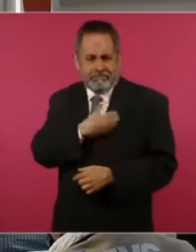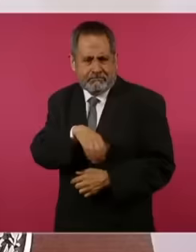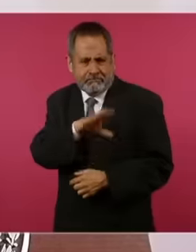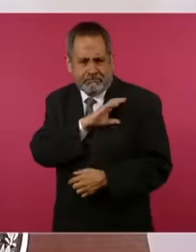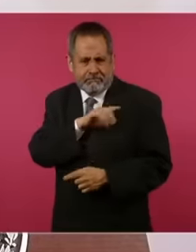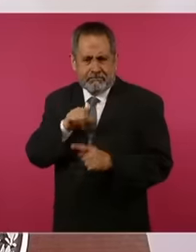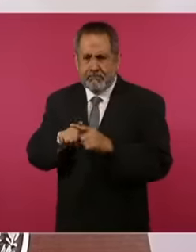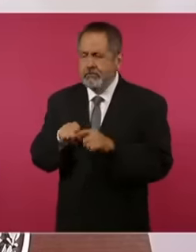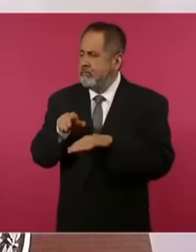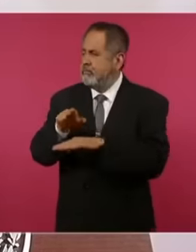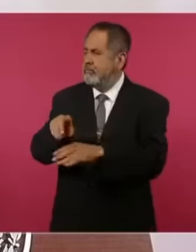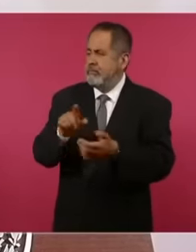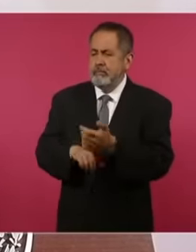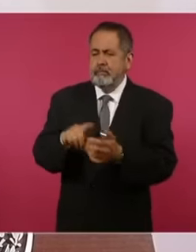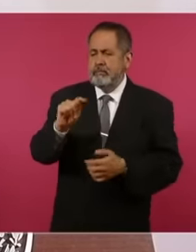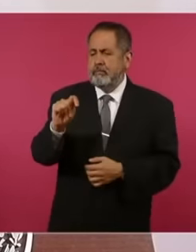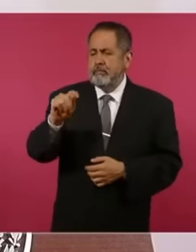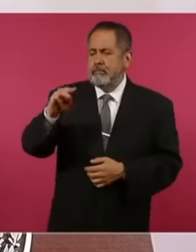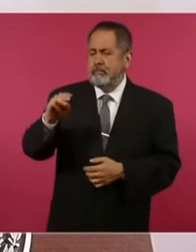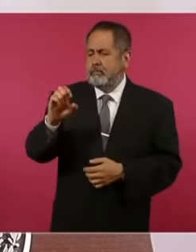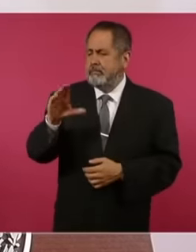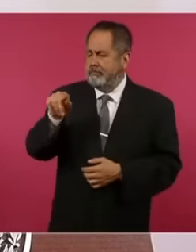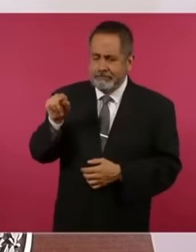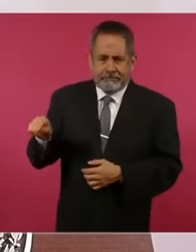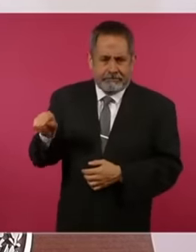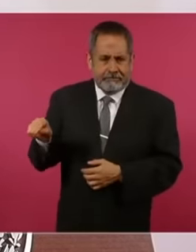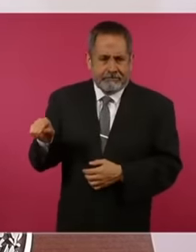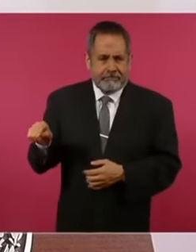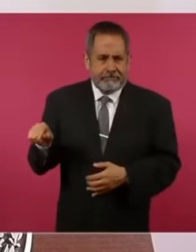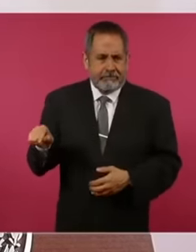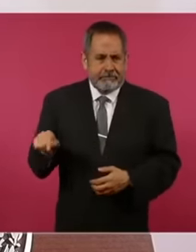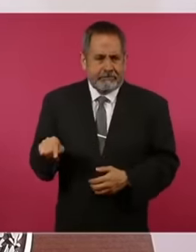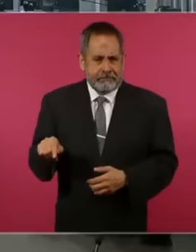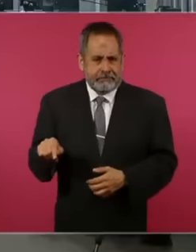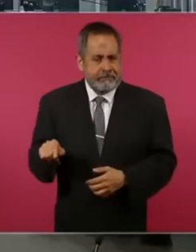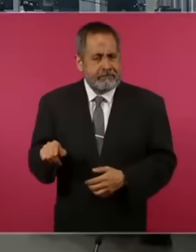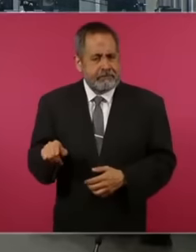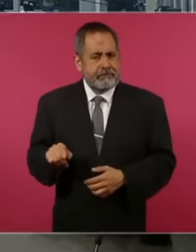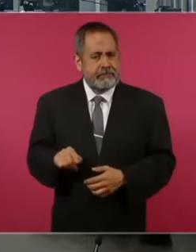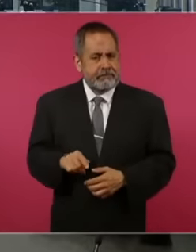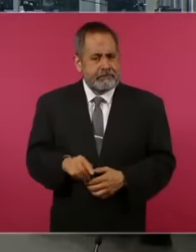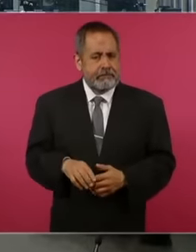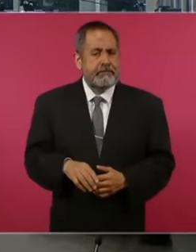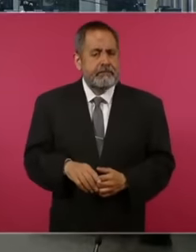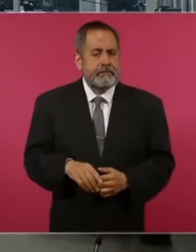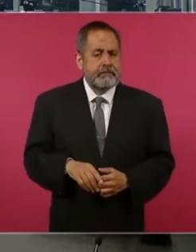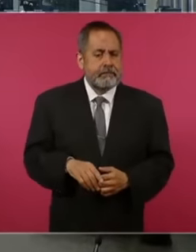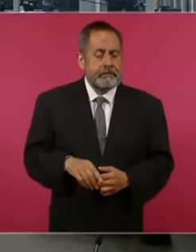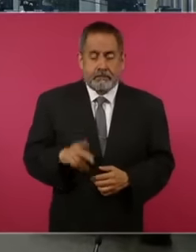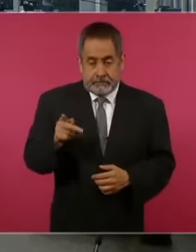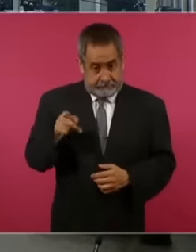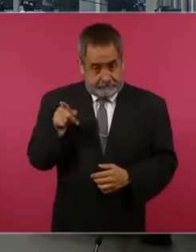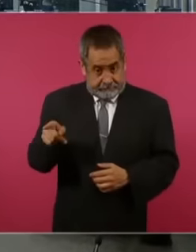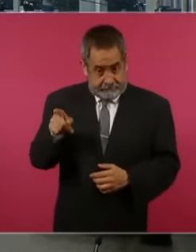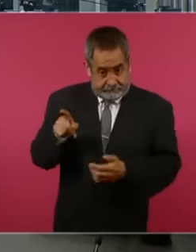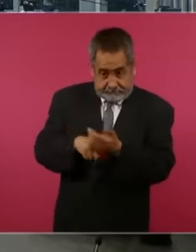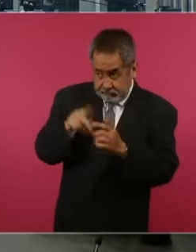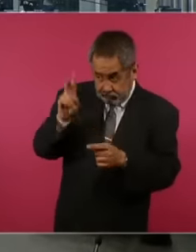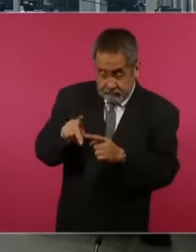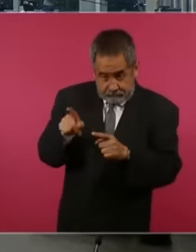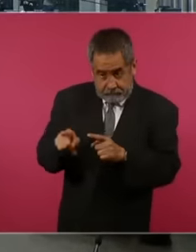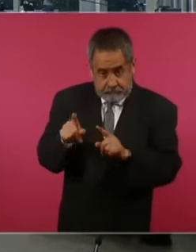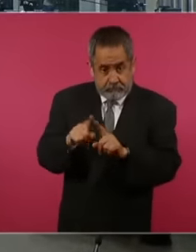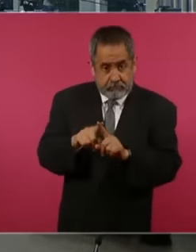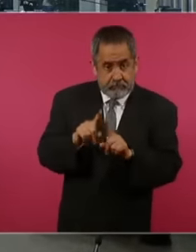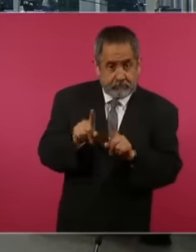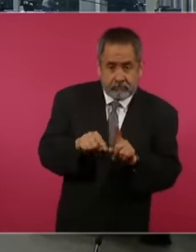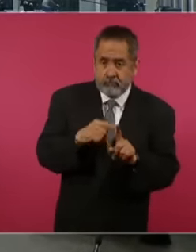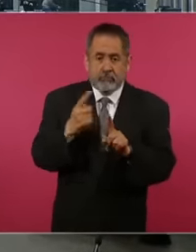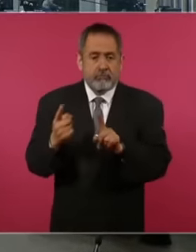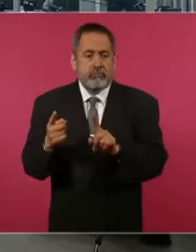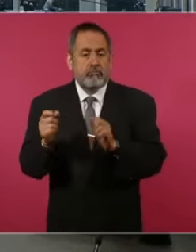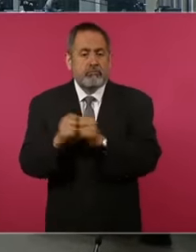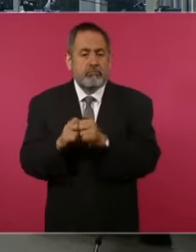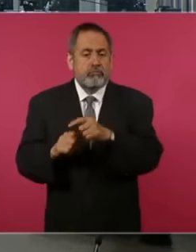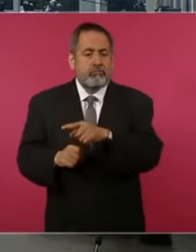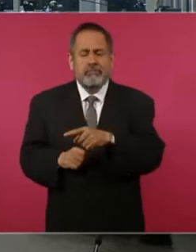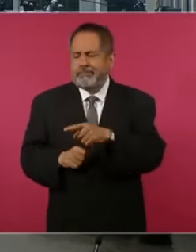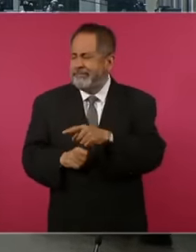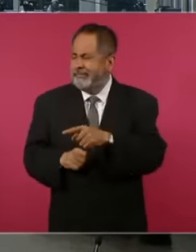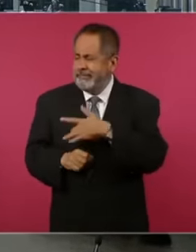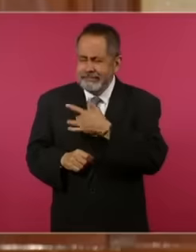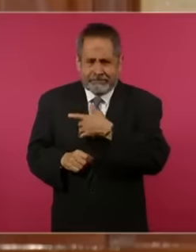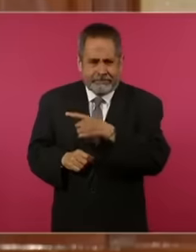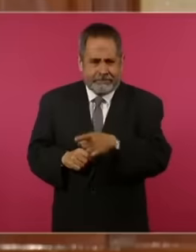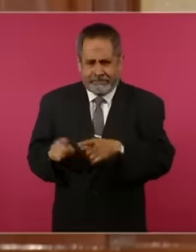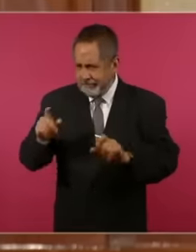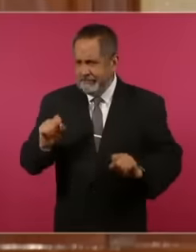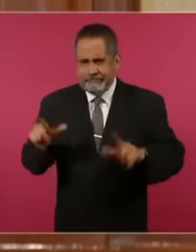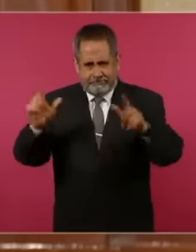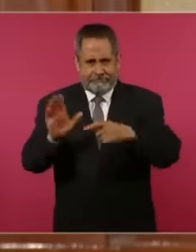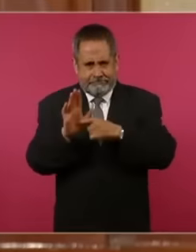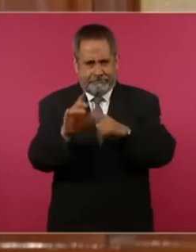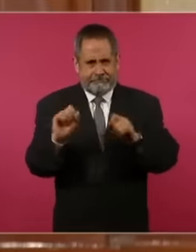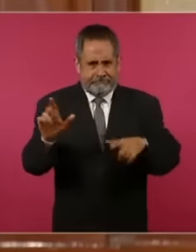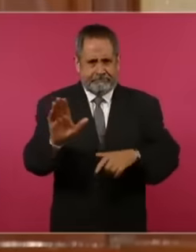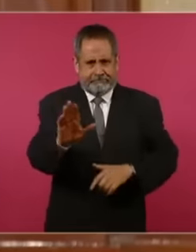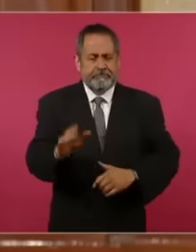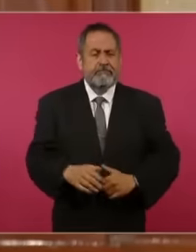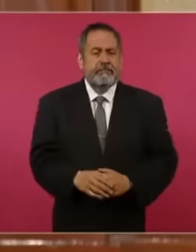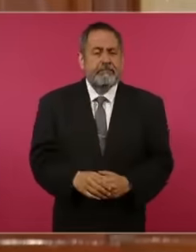guaranteed but there is a sign where Claudia is when Peric's treaty with one when she was a student laid out because